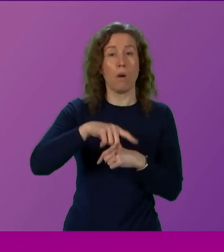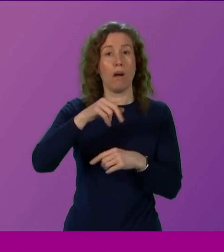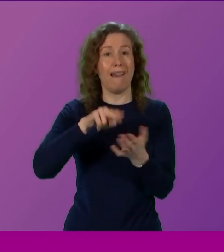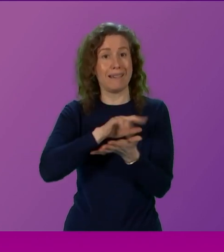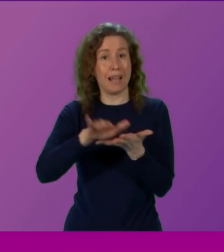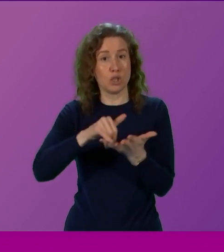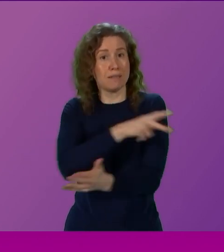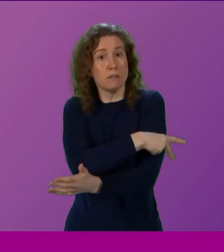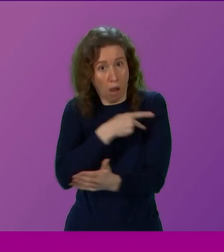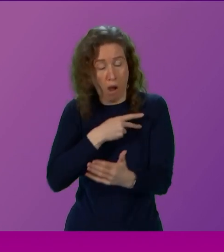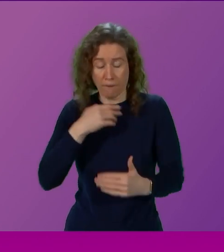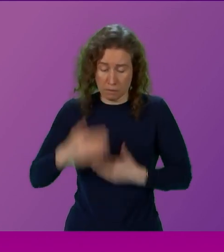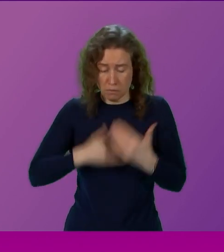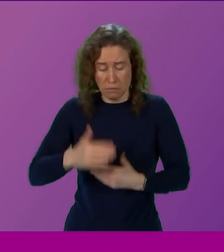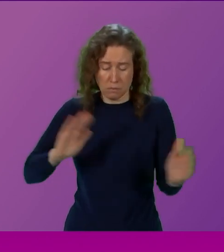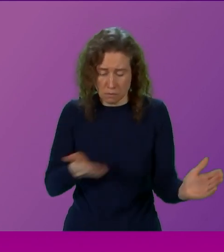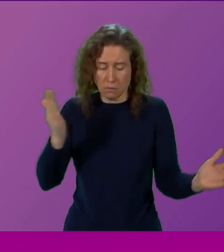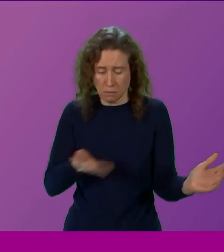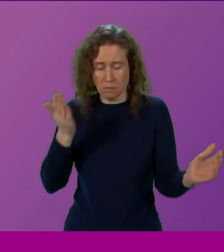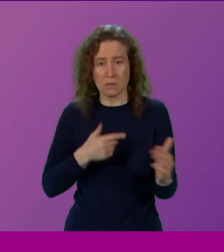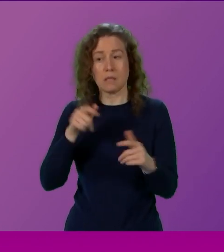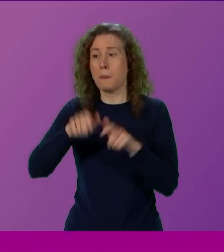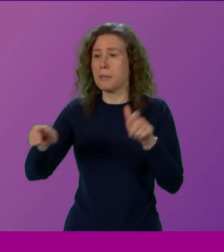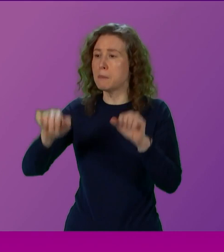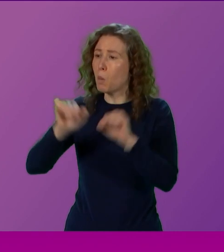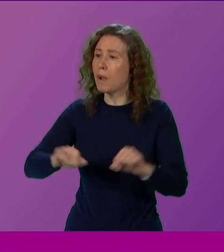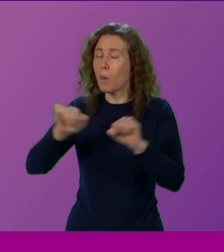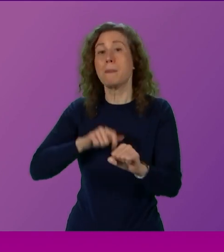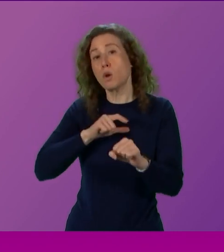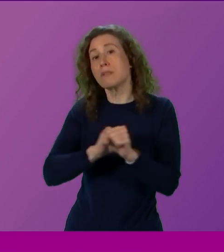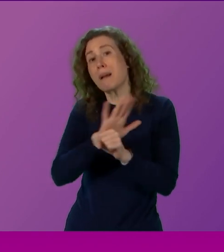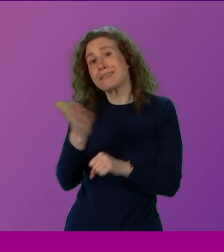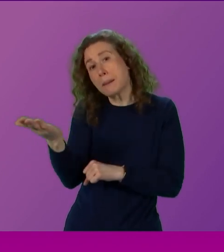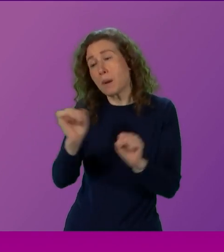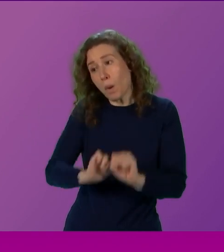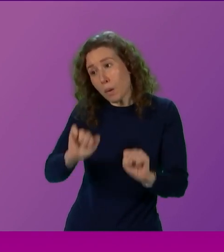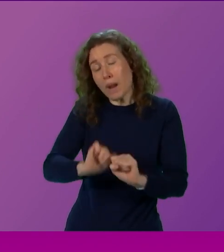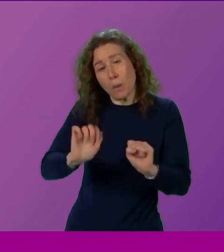staff to clear long waits that have been exacerbated by the pandemic. We